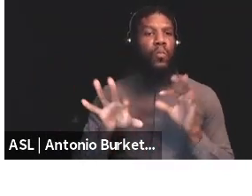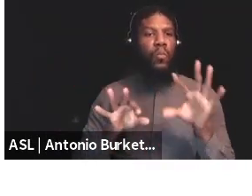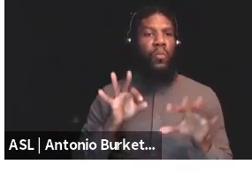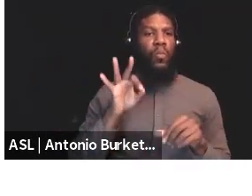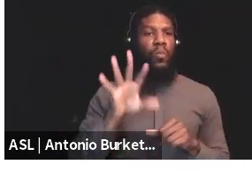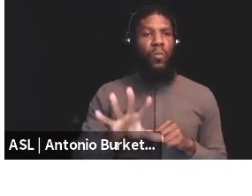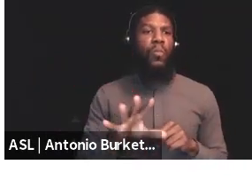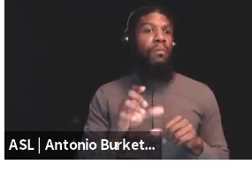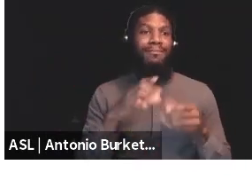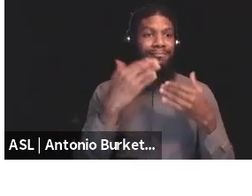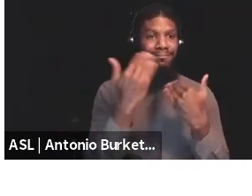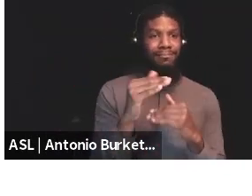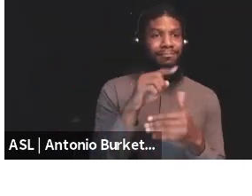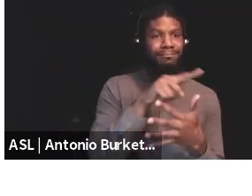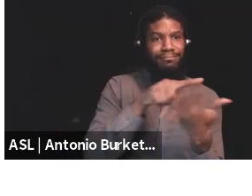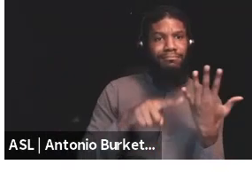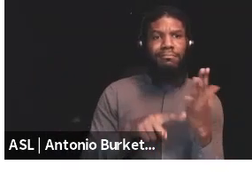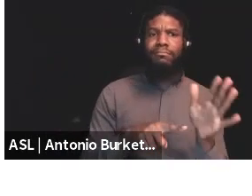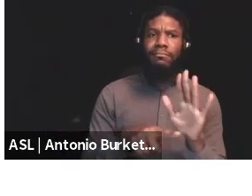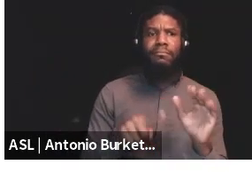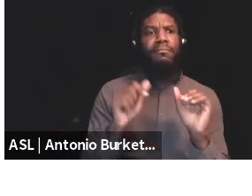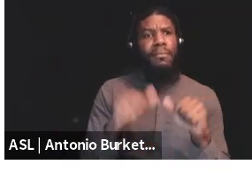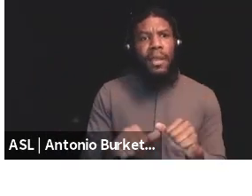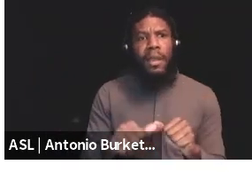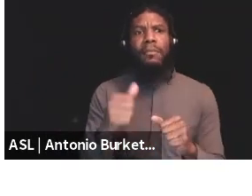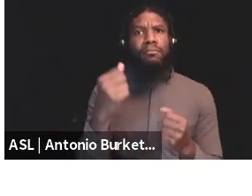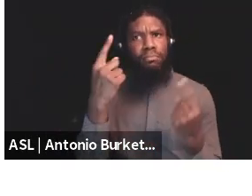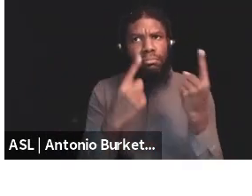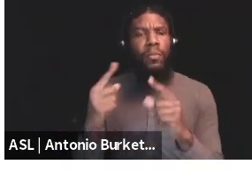but I highly encourage you to turn on your video if you're in a space